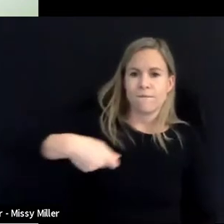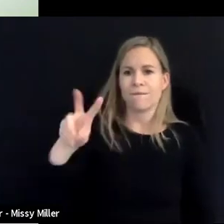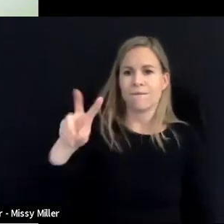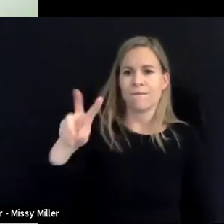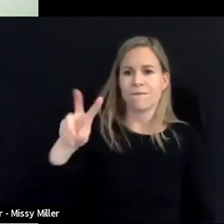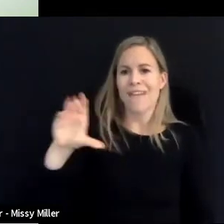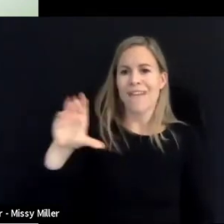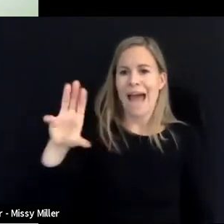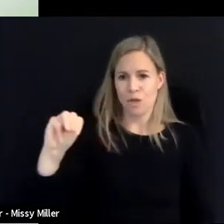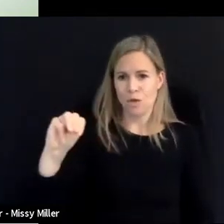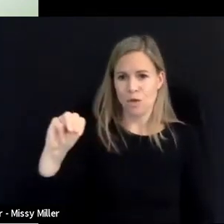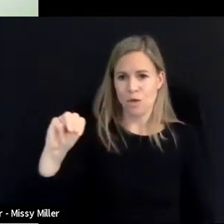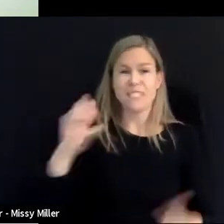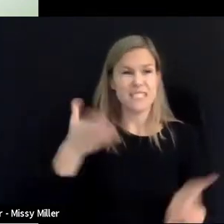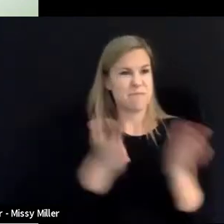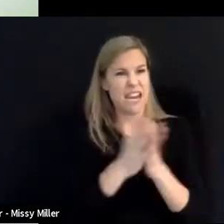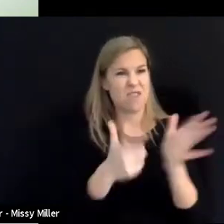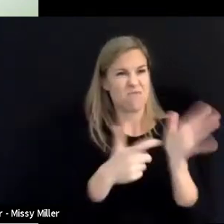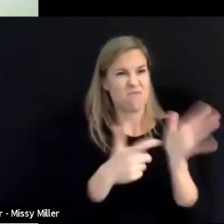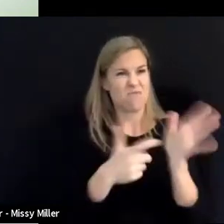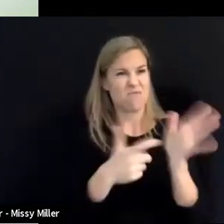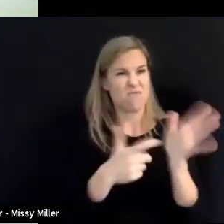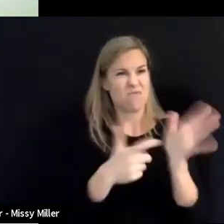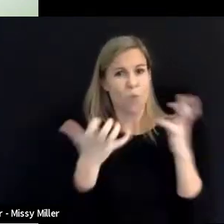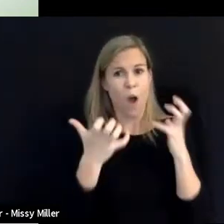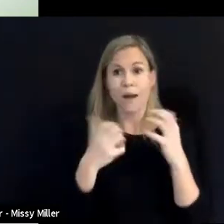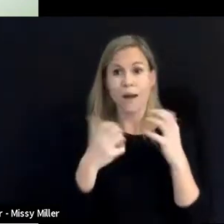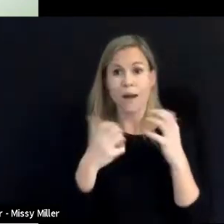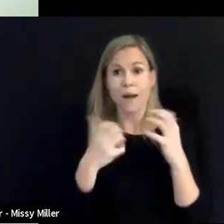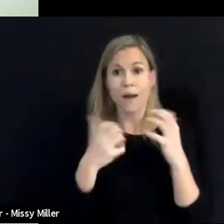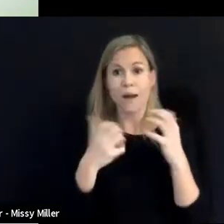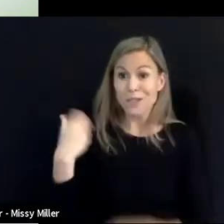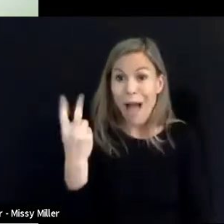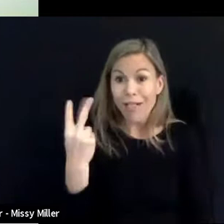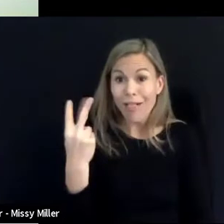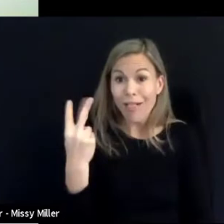I think Jacob at one time, probably had the largest koosh ball collection